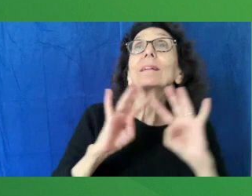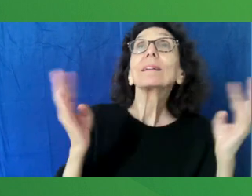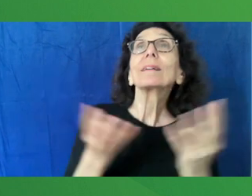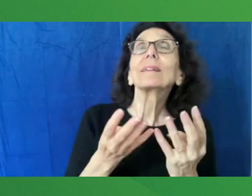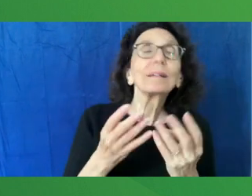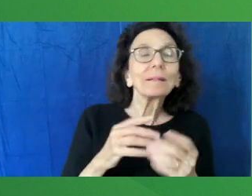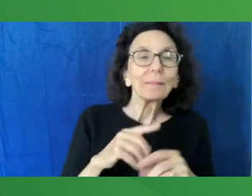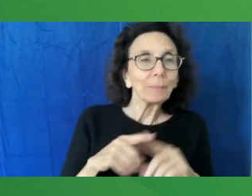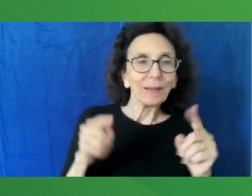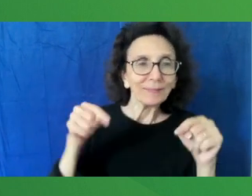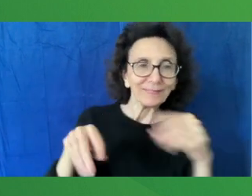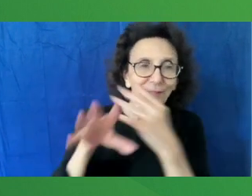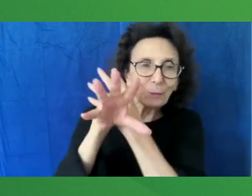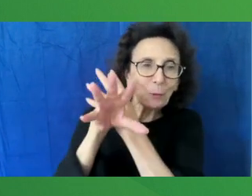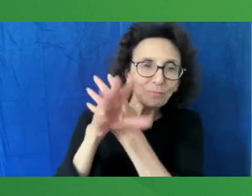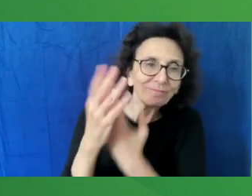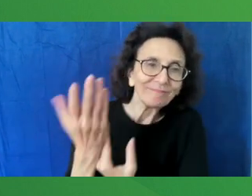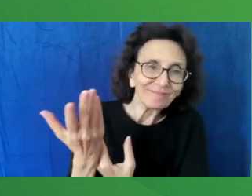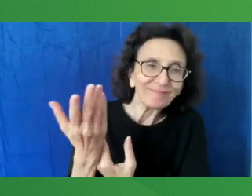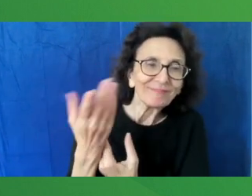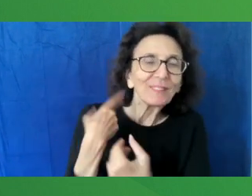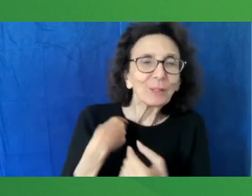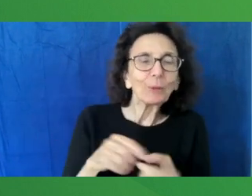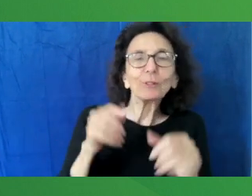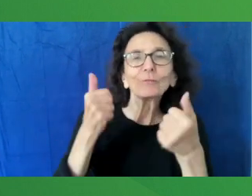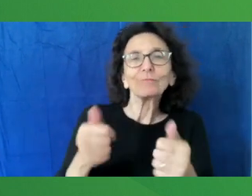But for now, we'll use what's available to us, which is the chat.